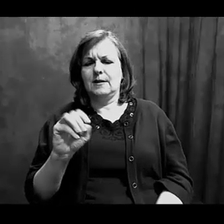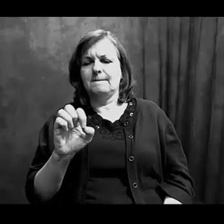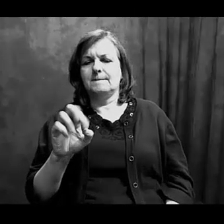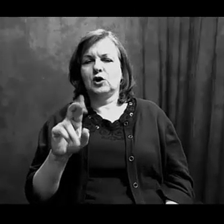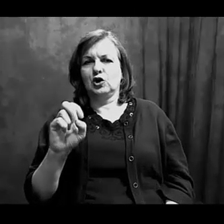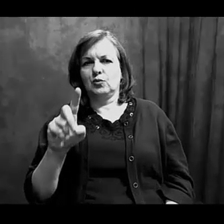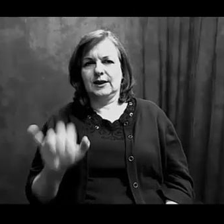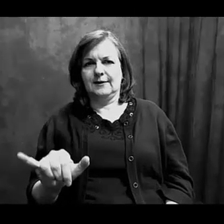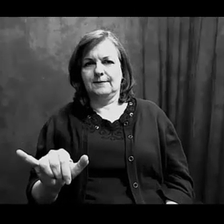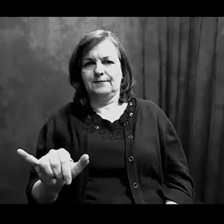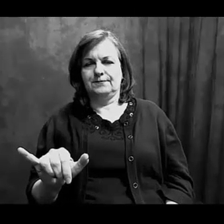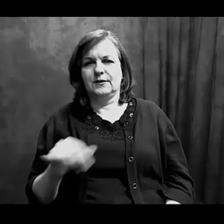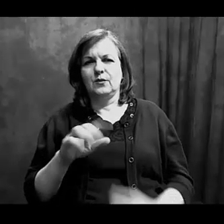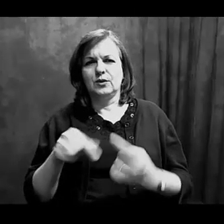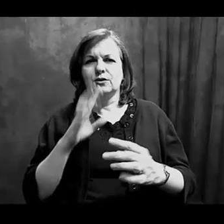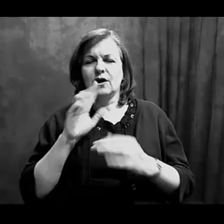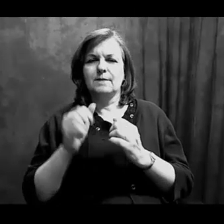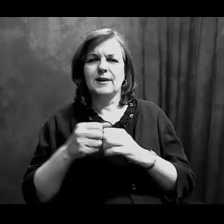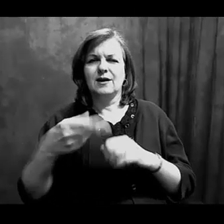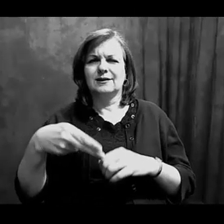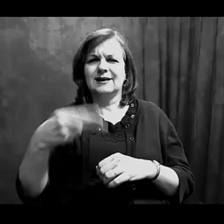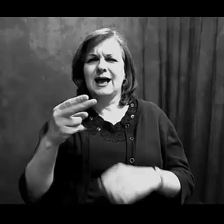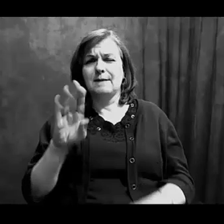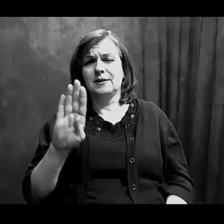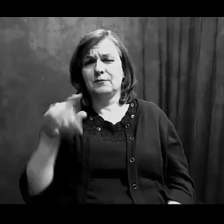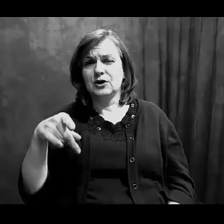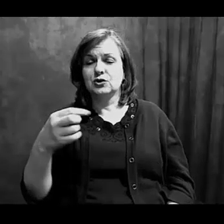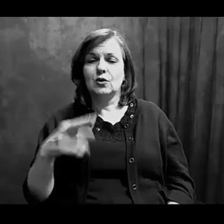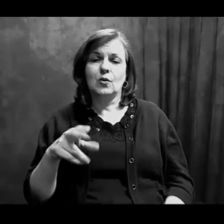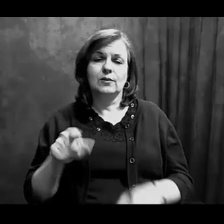when we talk about hypertension or high blood pressure